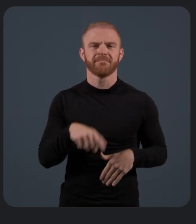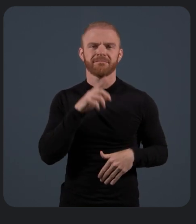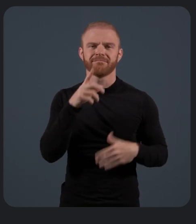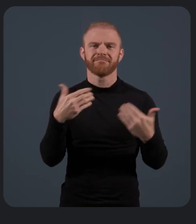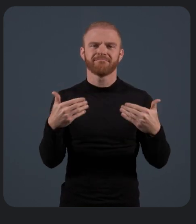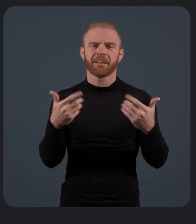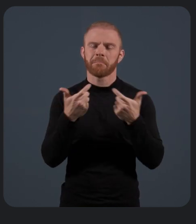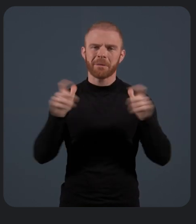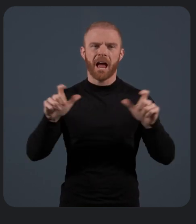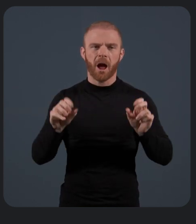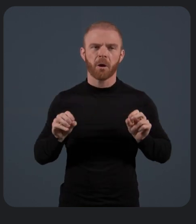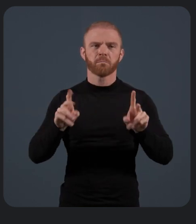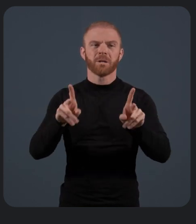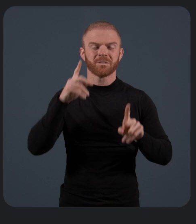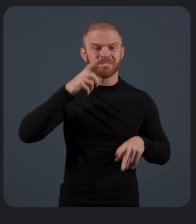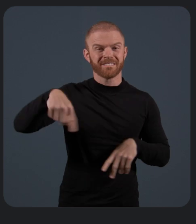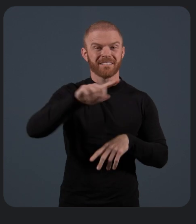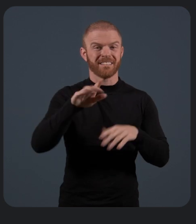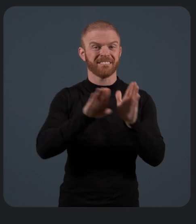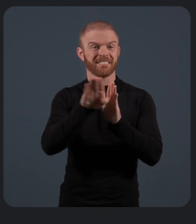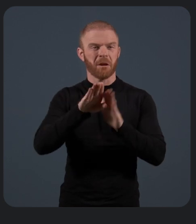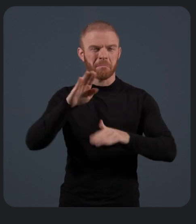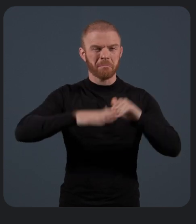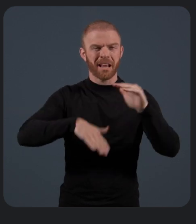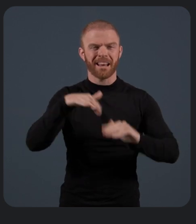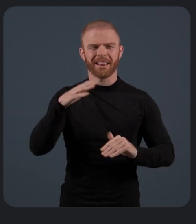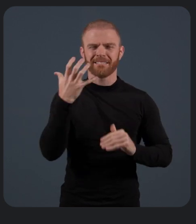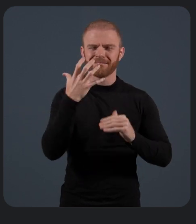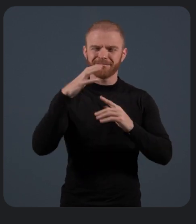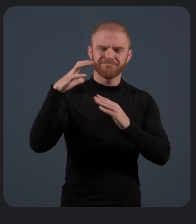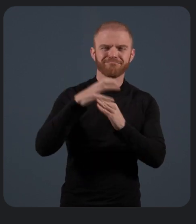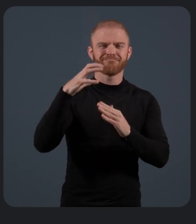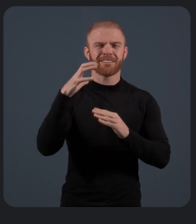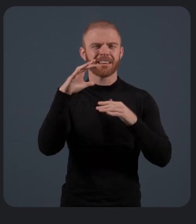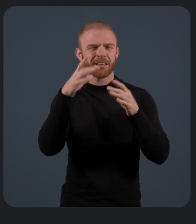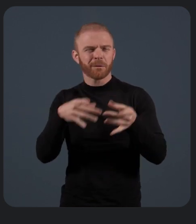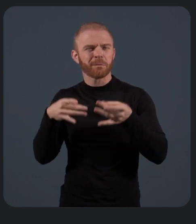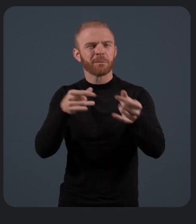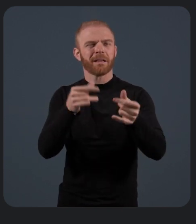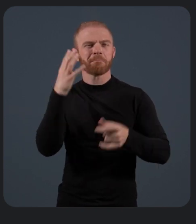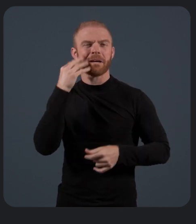This is a big opportunity for you, as developers, to build awesome, seamless experiences that people